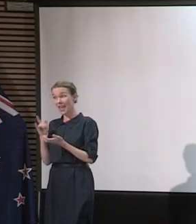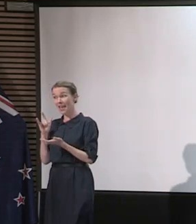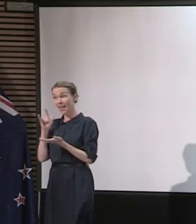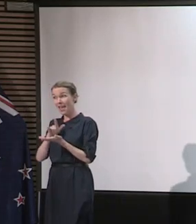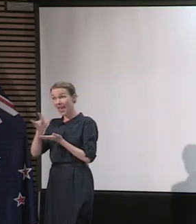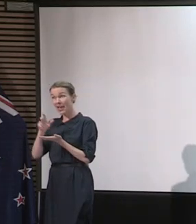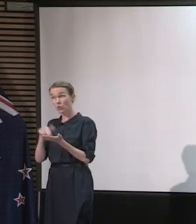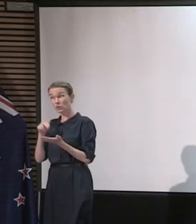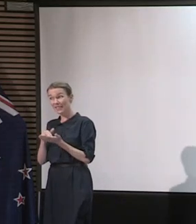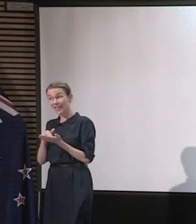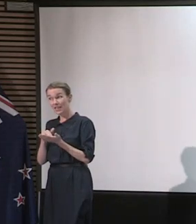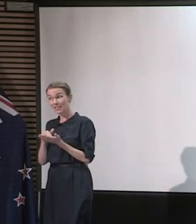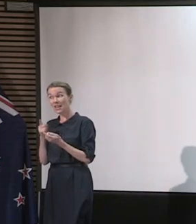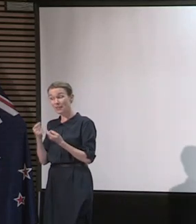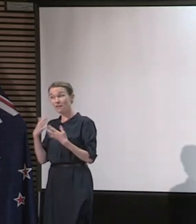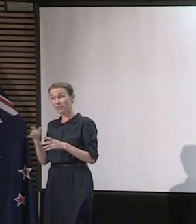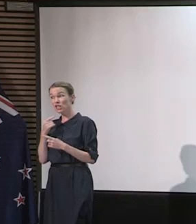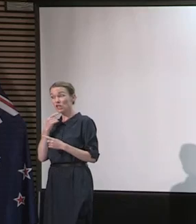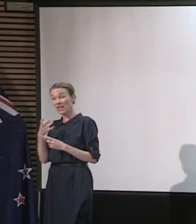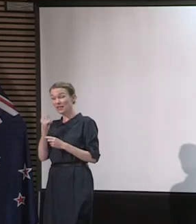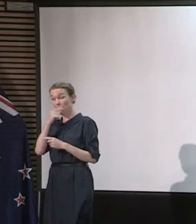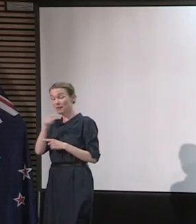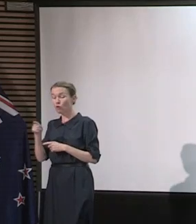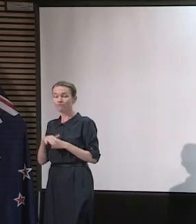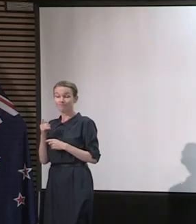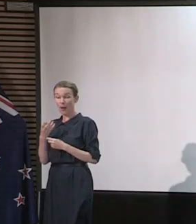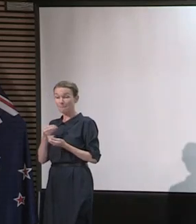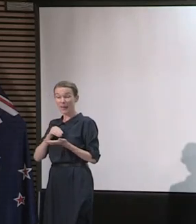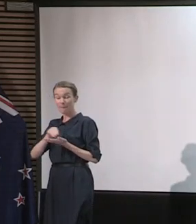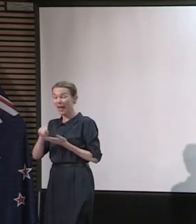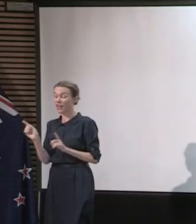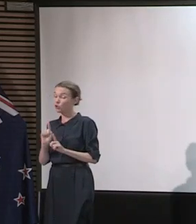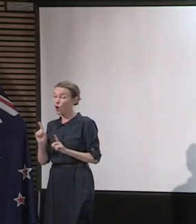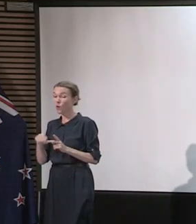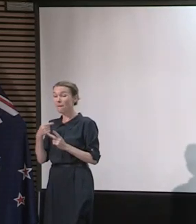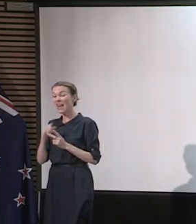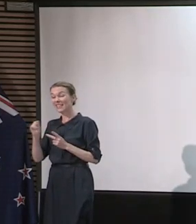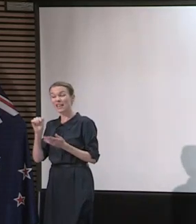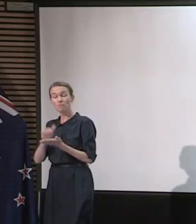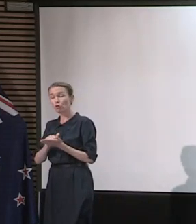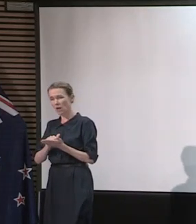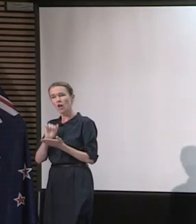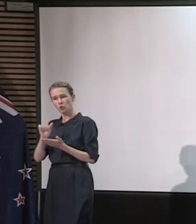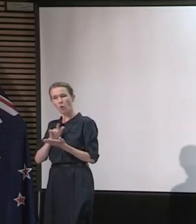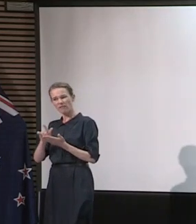Air New Zealand to tell people they are not entitled to a refund or credit because their flight is still departing?